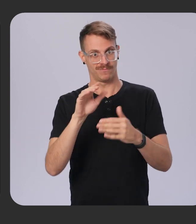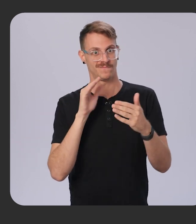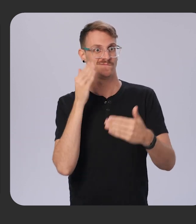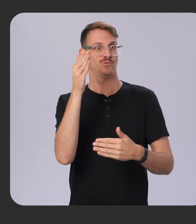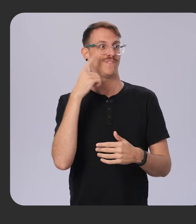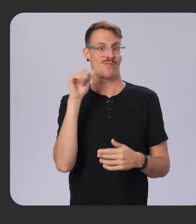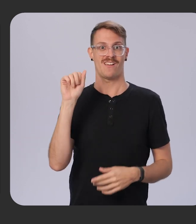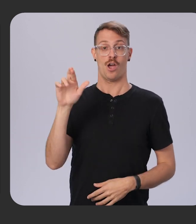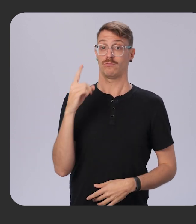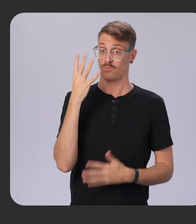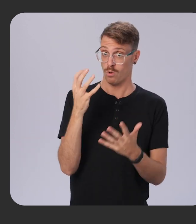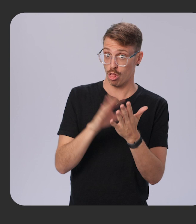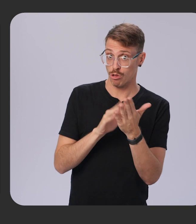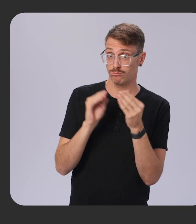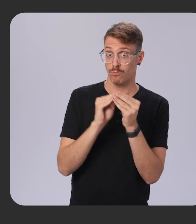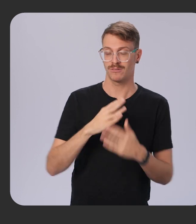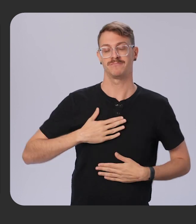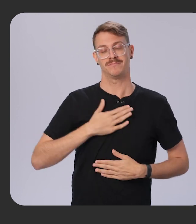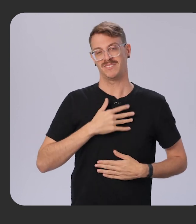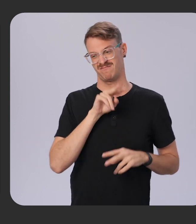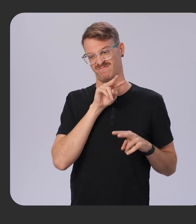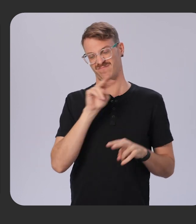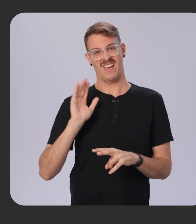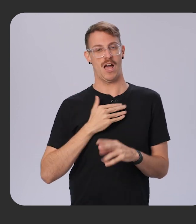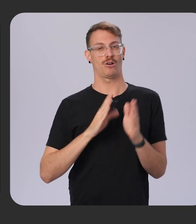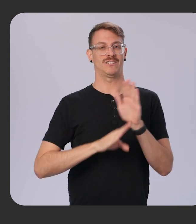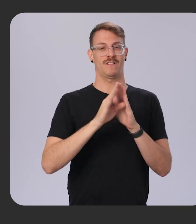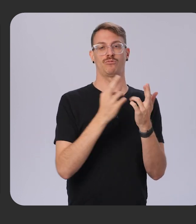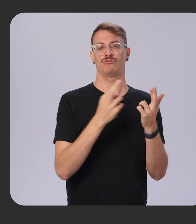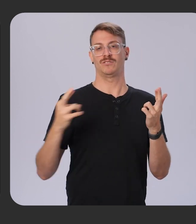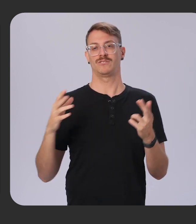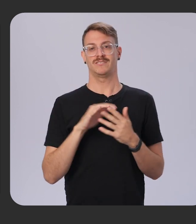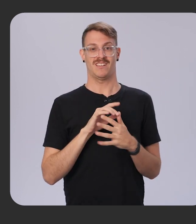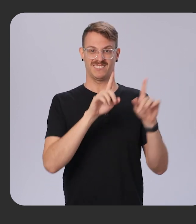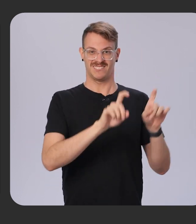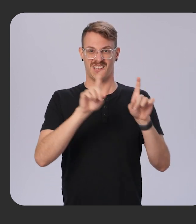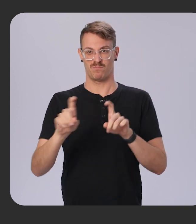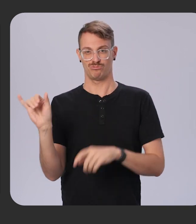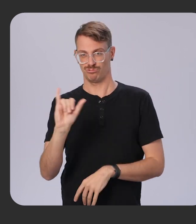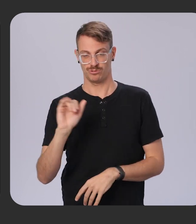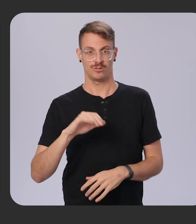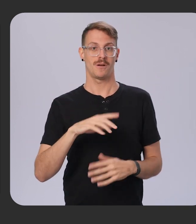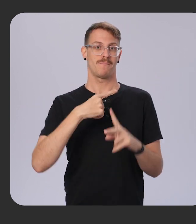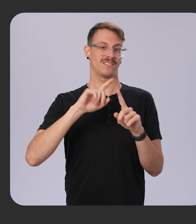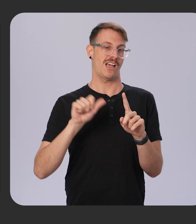If you want to learn more, please check out our developer resources and samples, as well as our older talks.